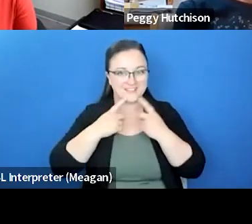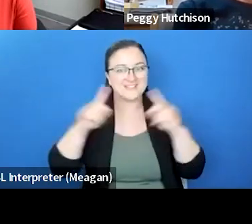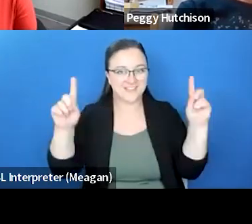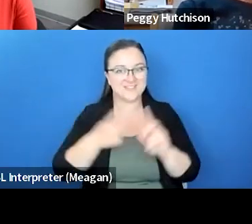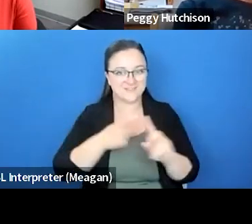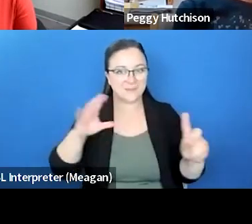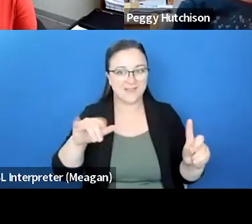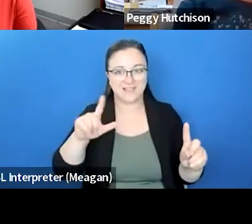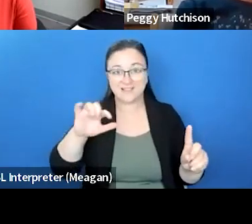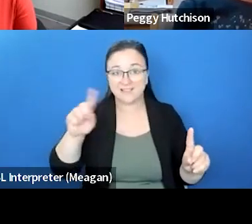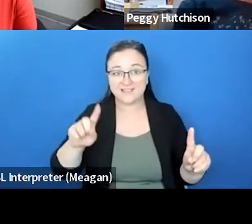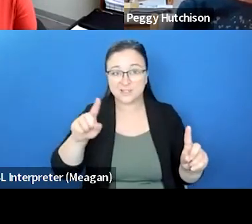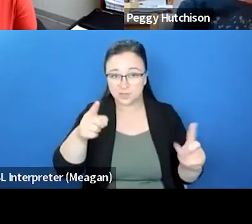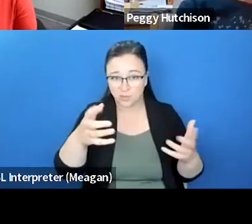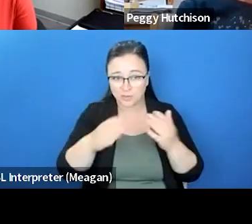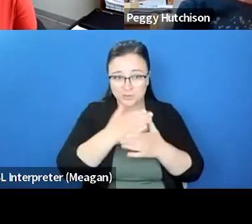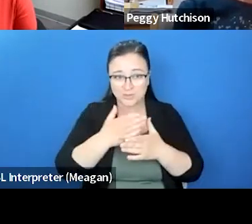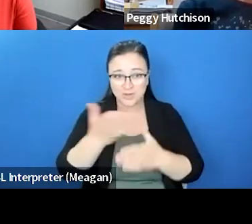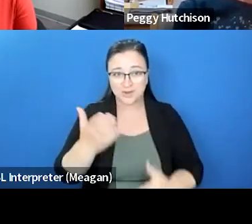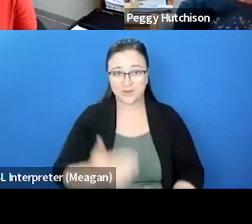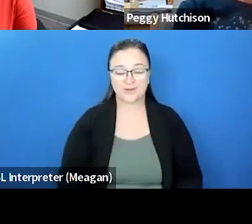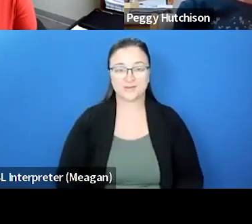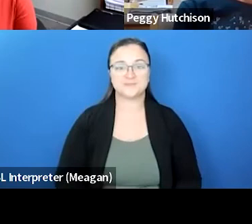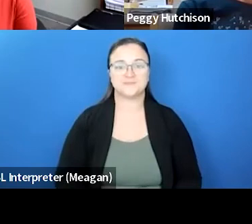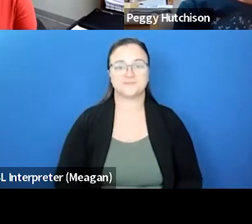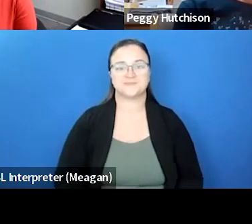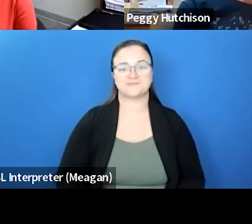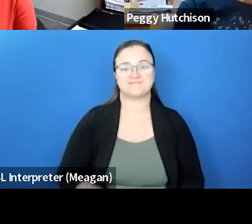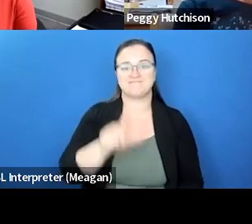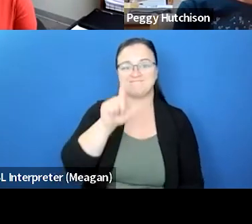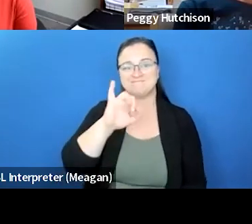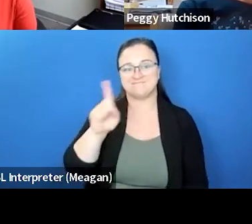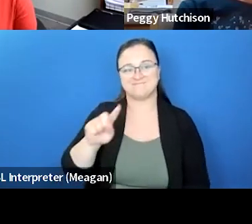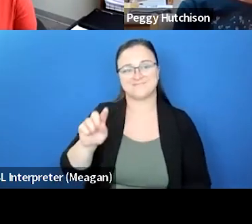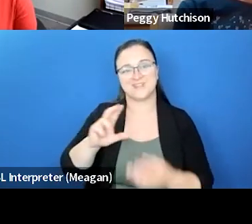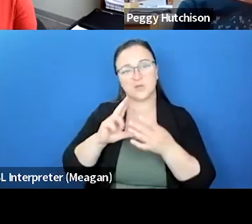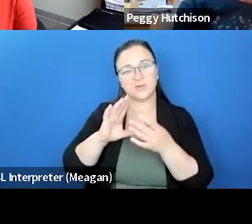Liz, did you wanna share anything further about that? No, I think other than, I think you hit